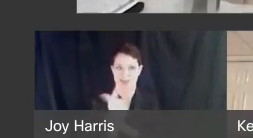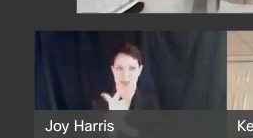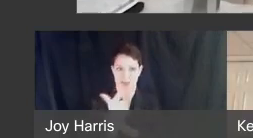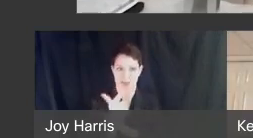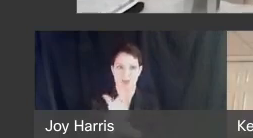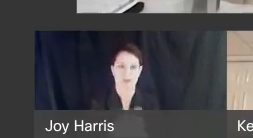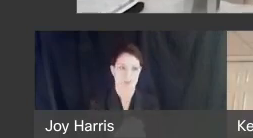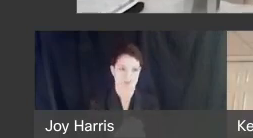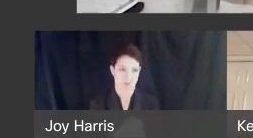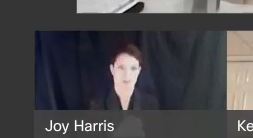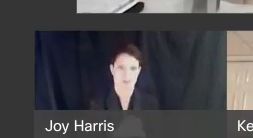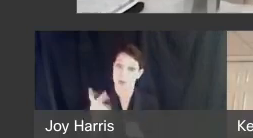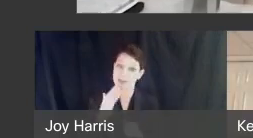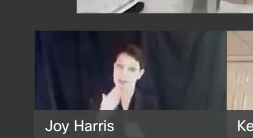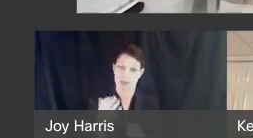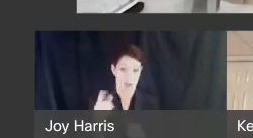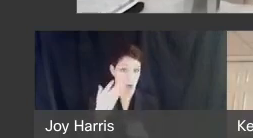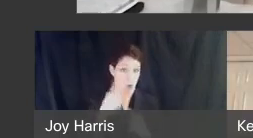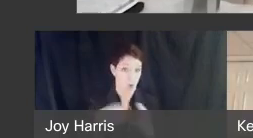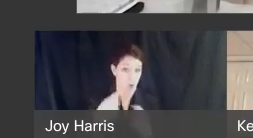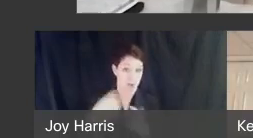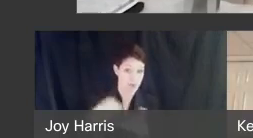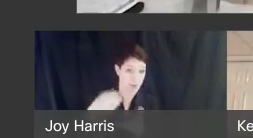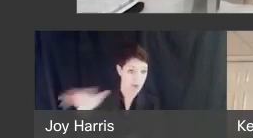[Reporter] Okay and you don't know when that might be coming to you?